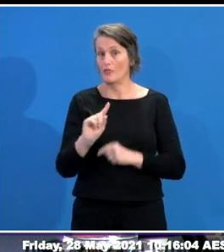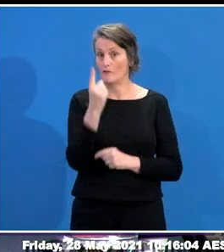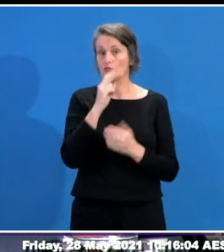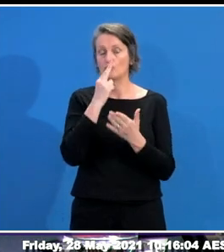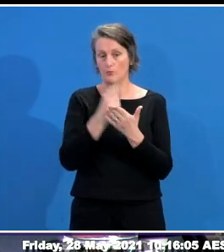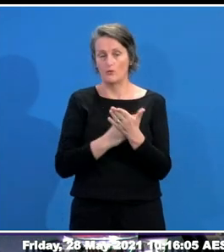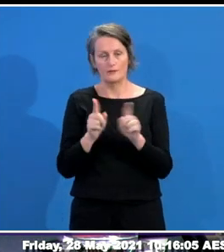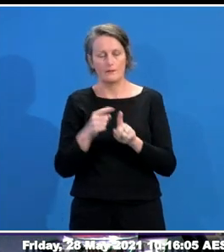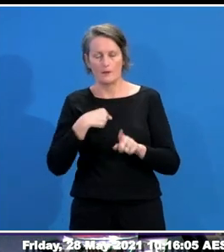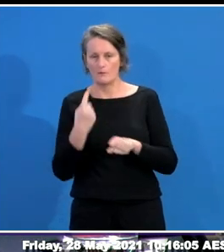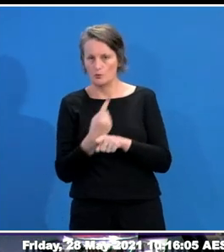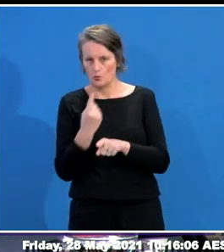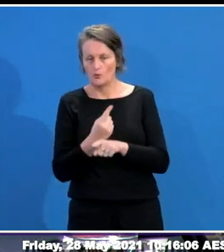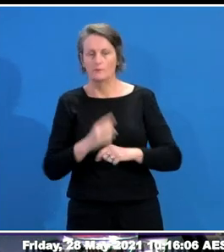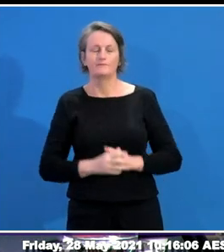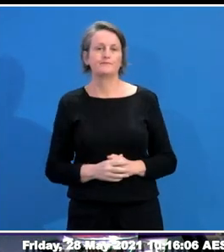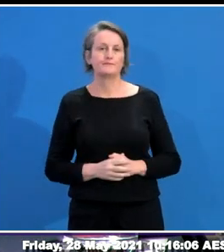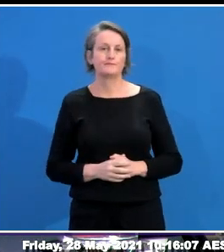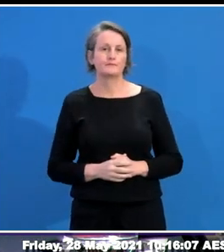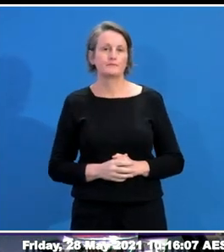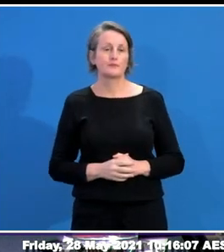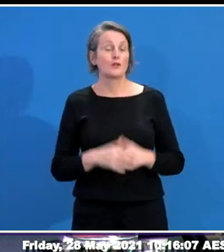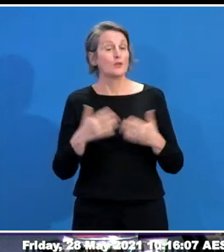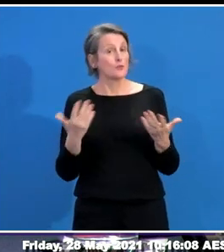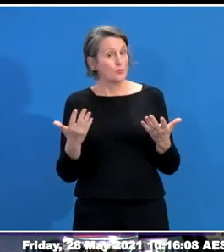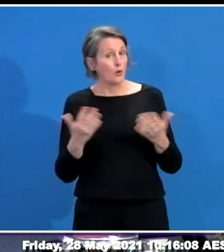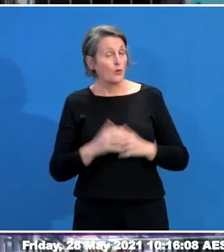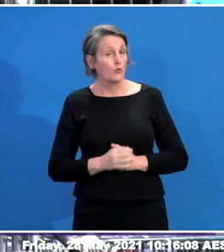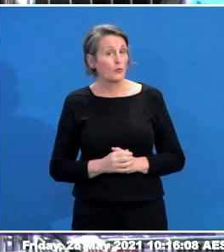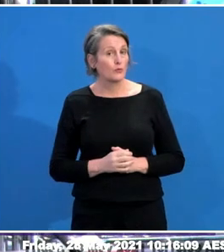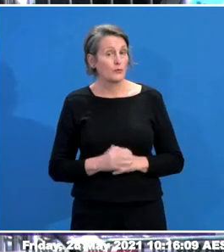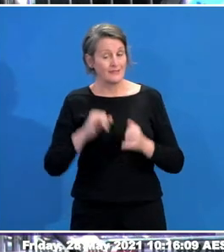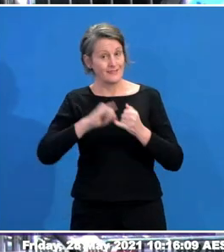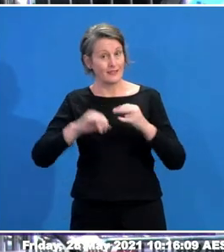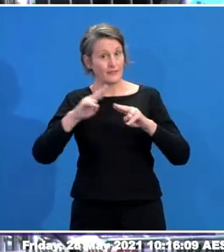It is the case, isn't it, that the purpose of Sunnyfield asking its